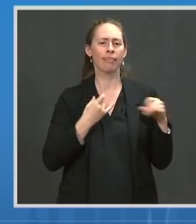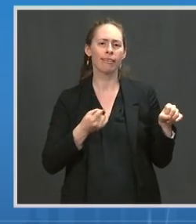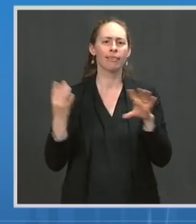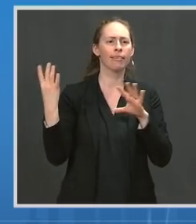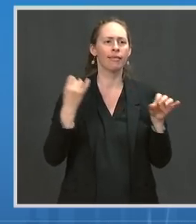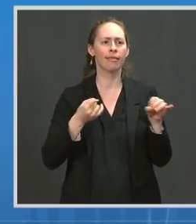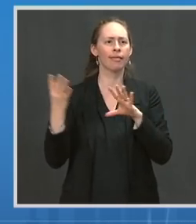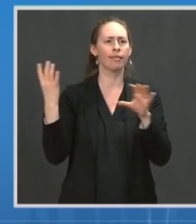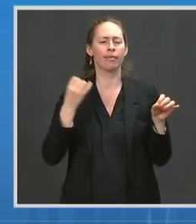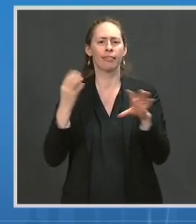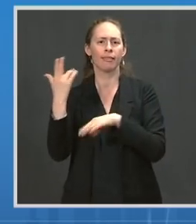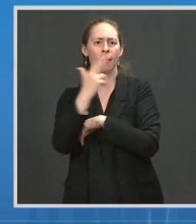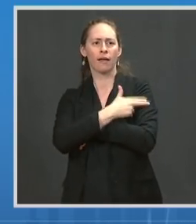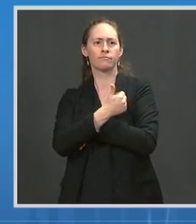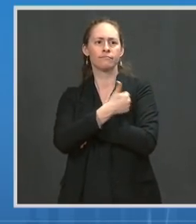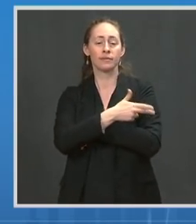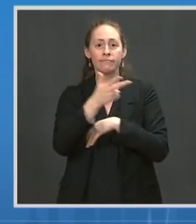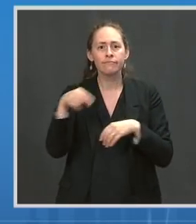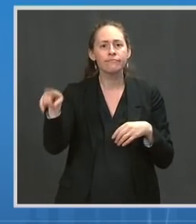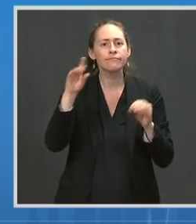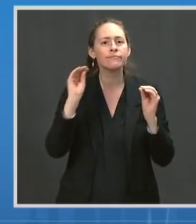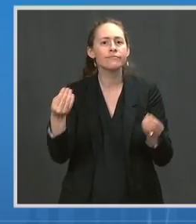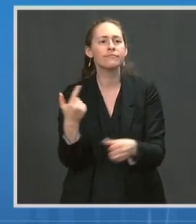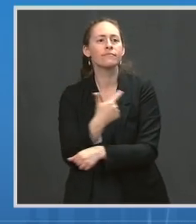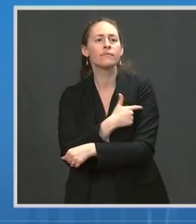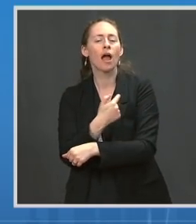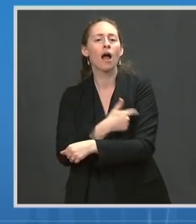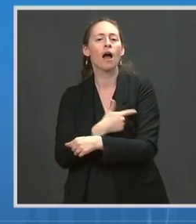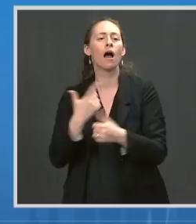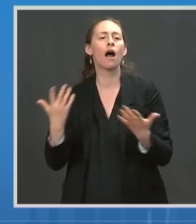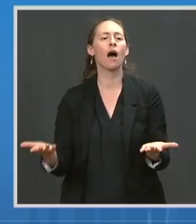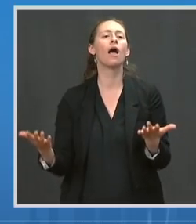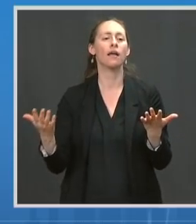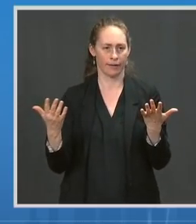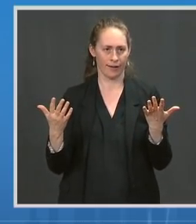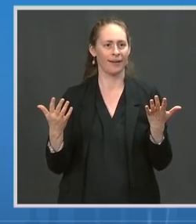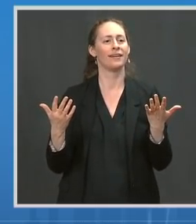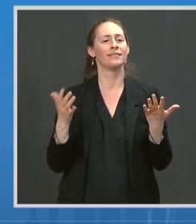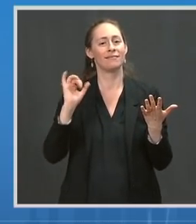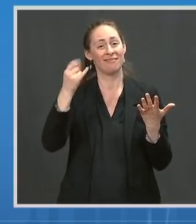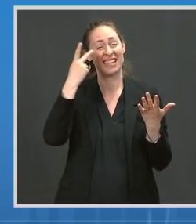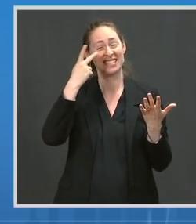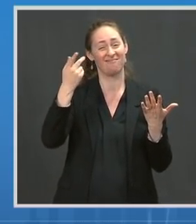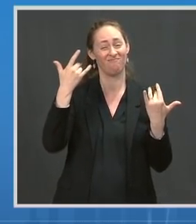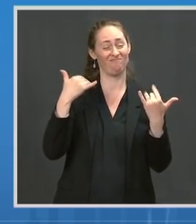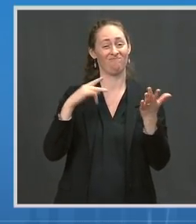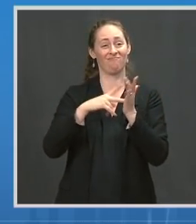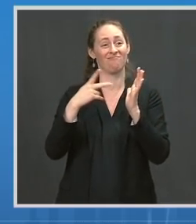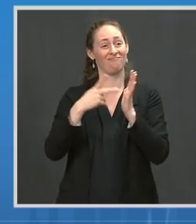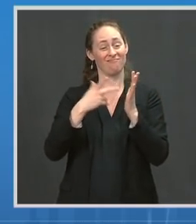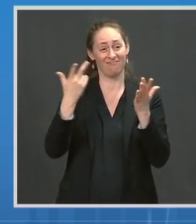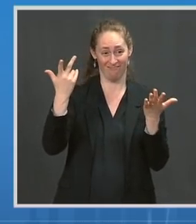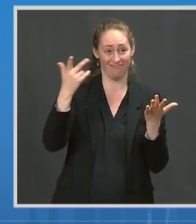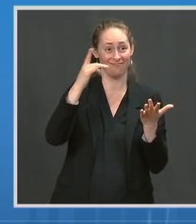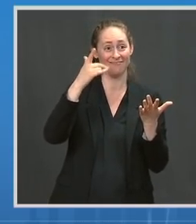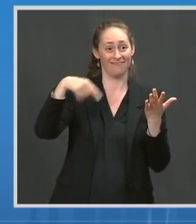Over the past year, the virus keeps reminding us that the risks of actually getting COVID are quite significant.